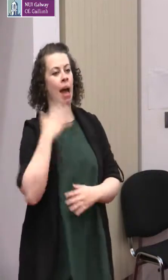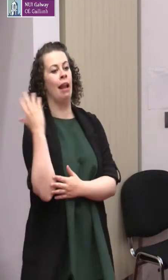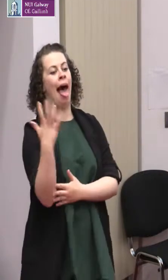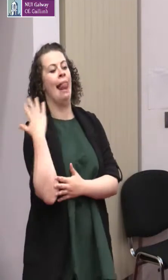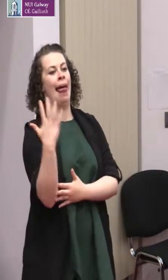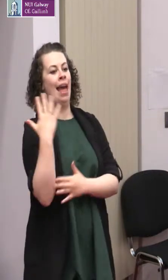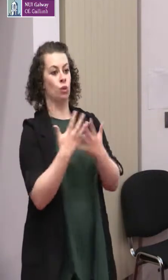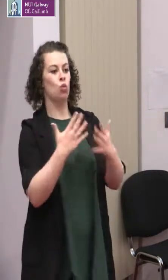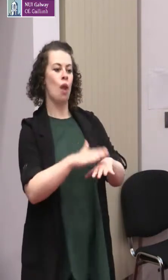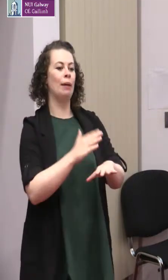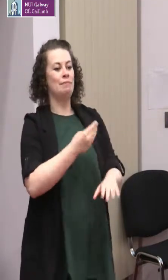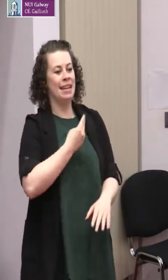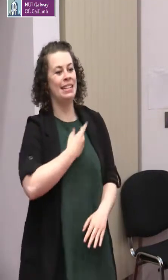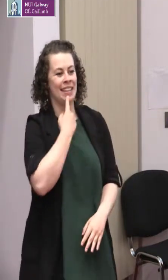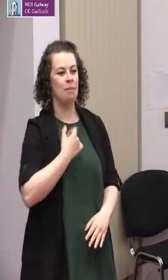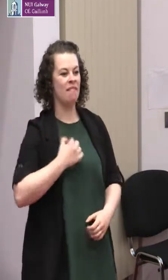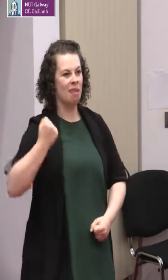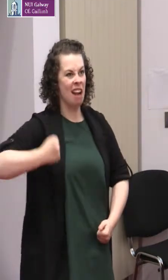ranting about.